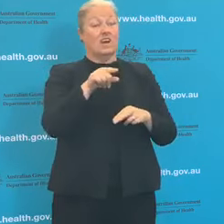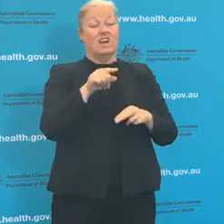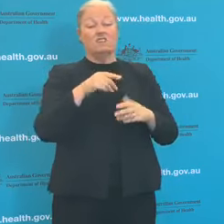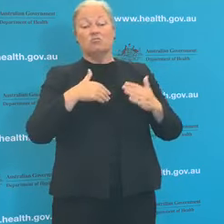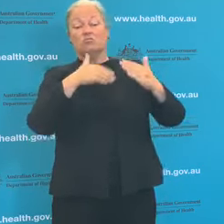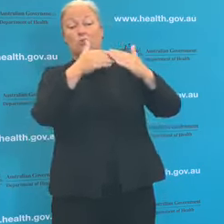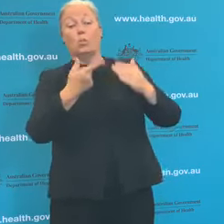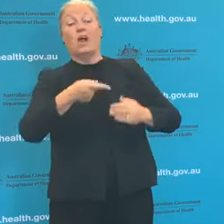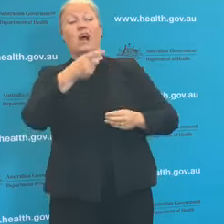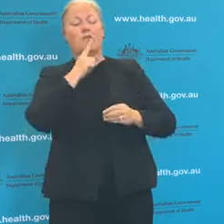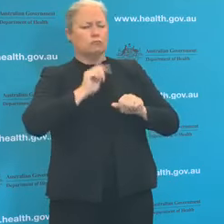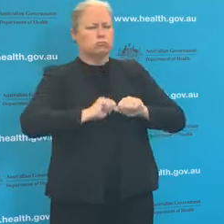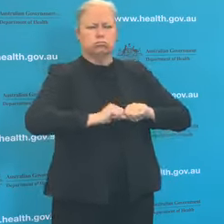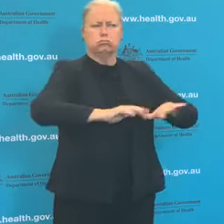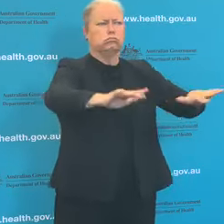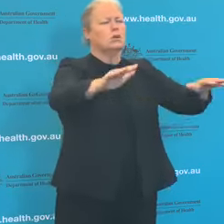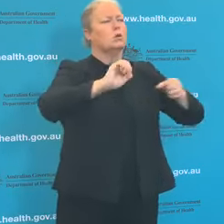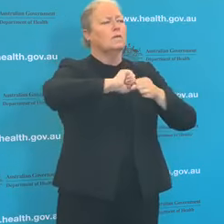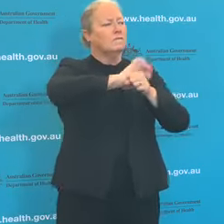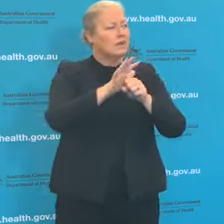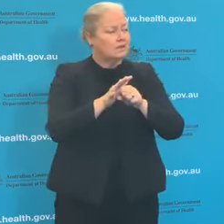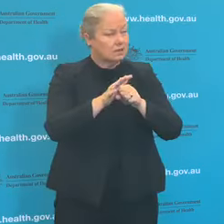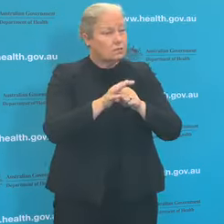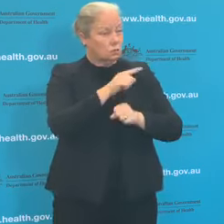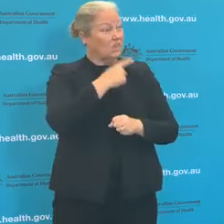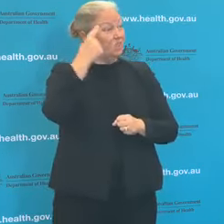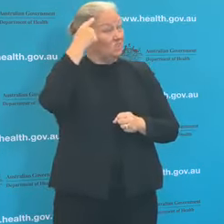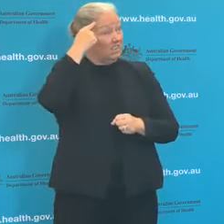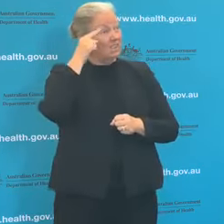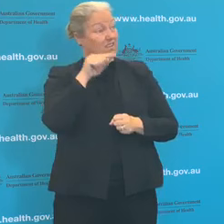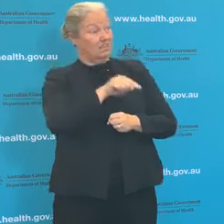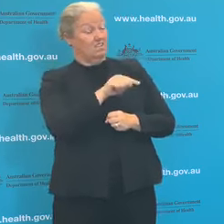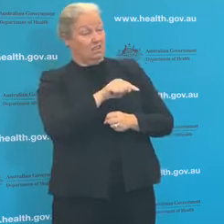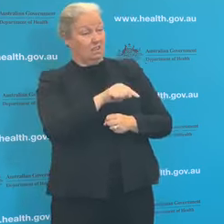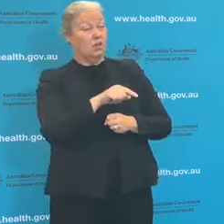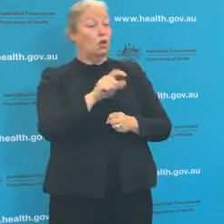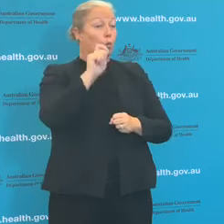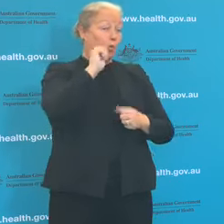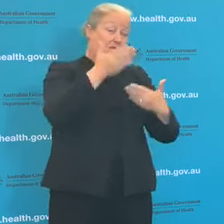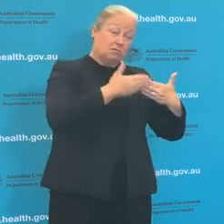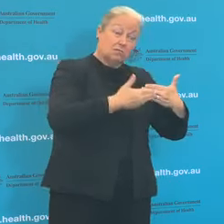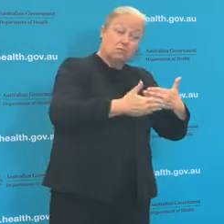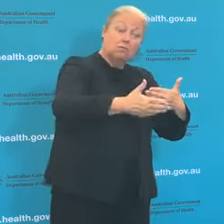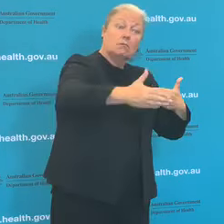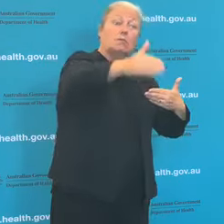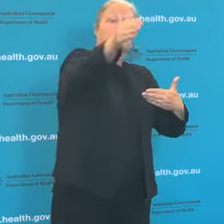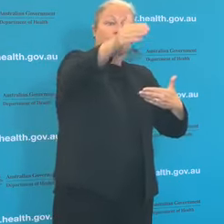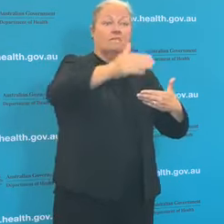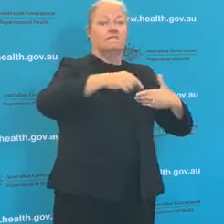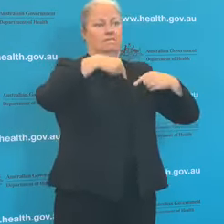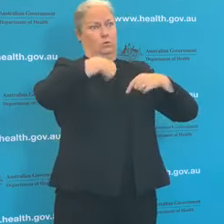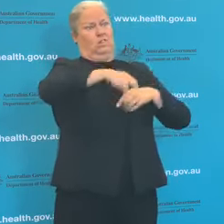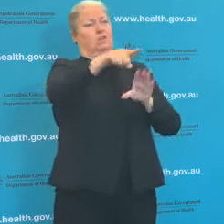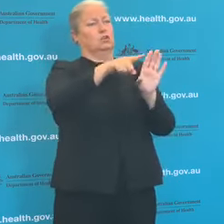that sort of pattern would remain for the rest of 2020, rest of 2020. And are we going to be